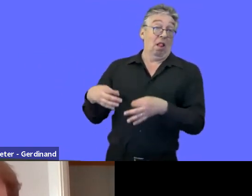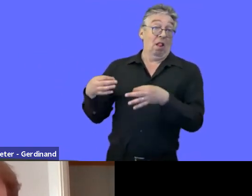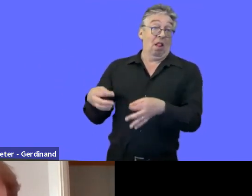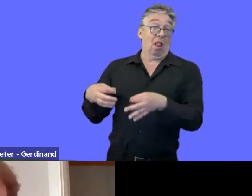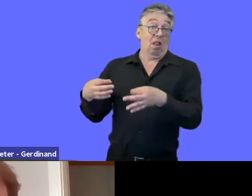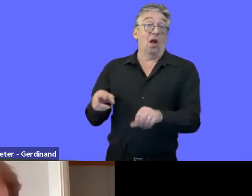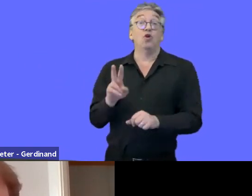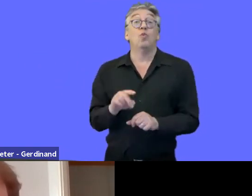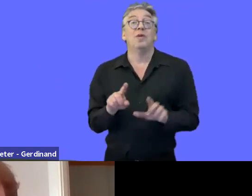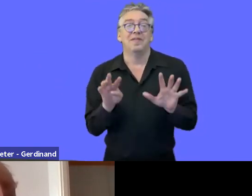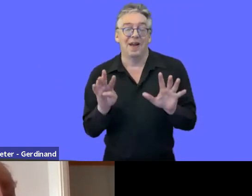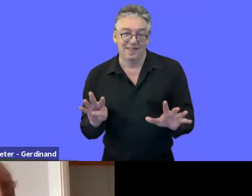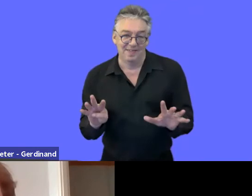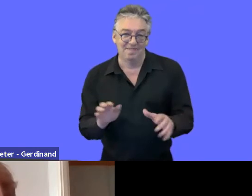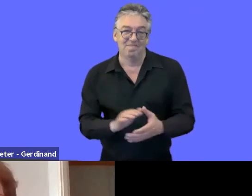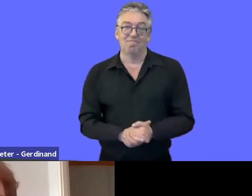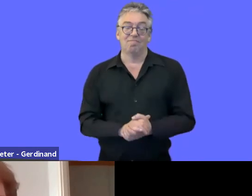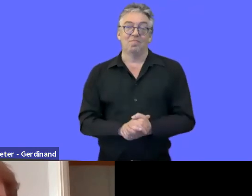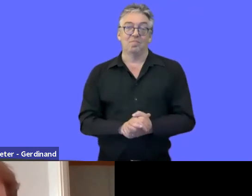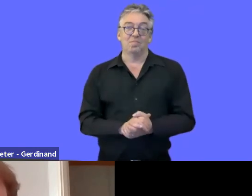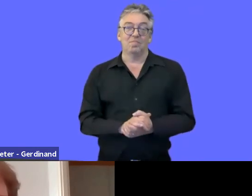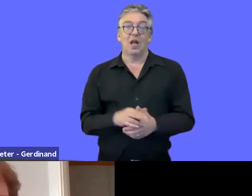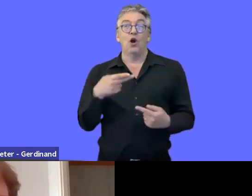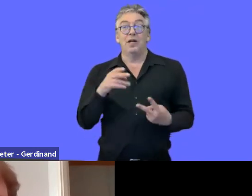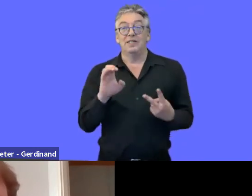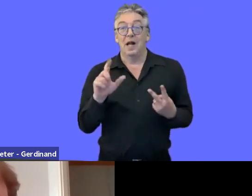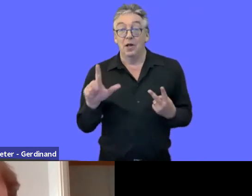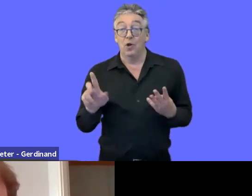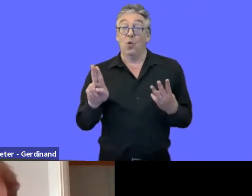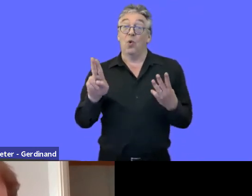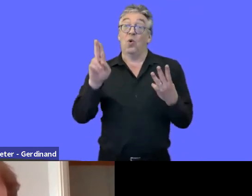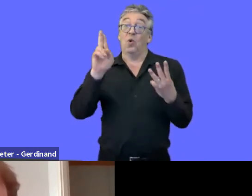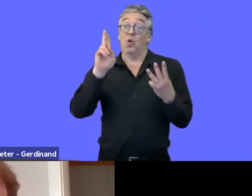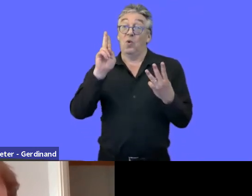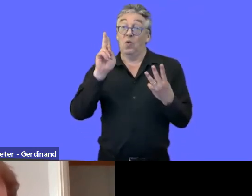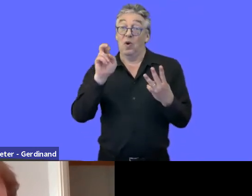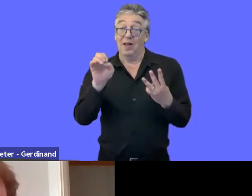Validity, the HCLU and ENIL provided information before and during the visit.